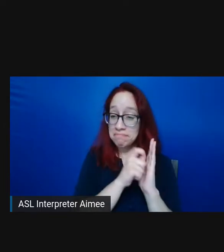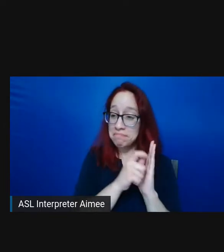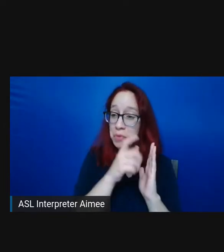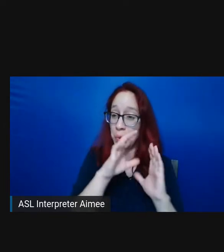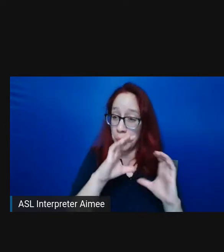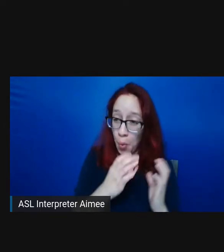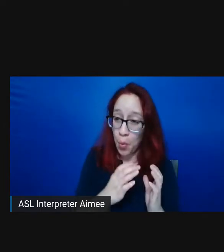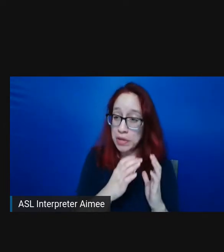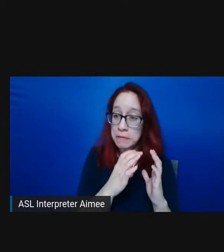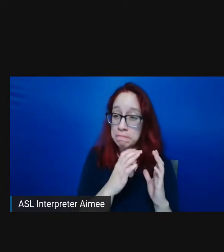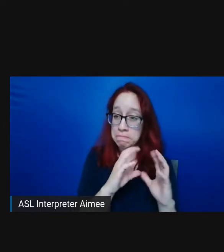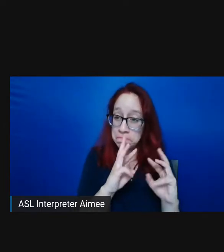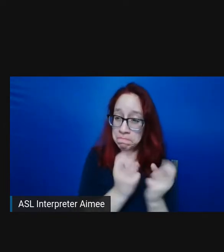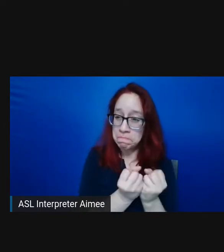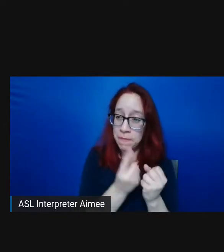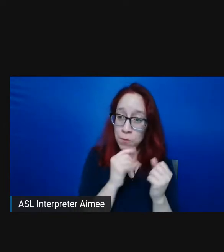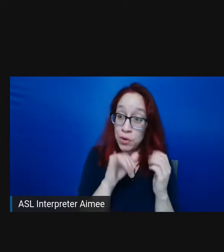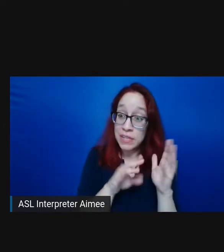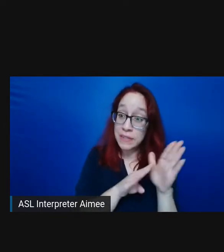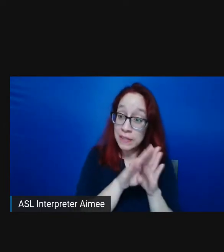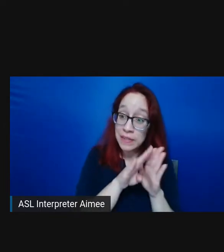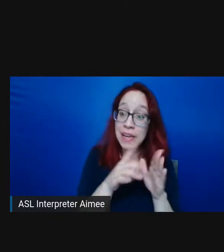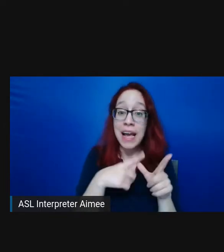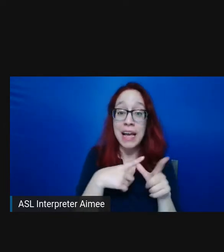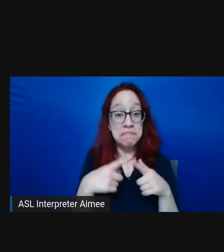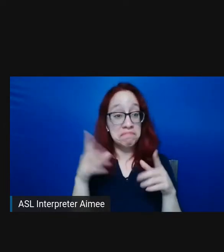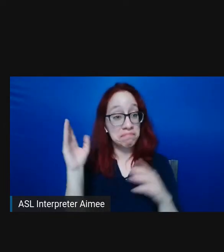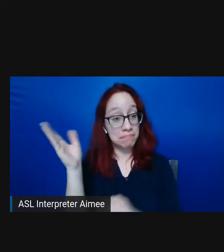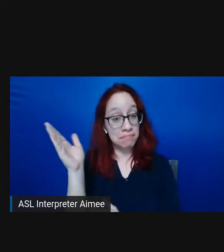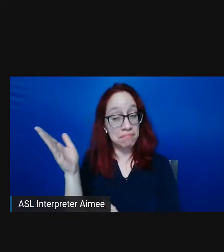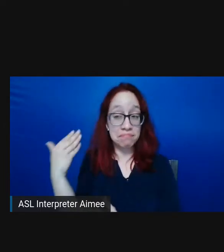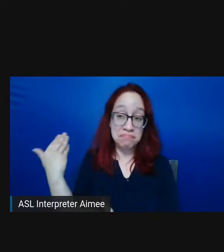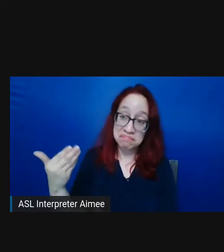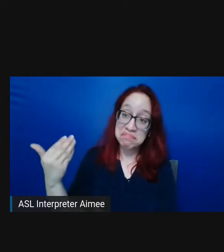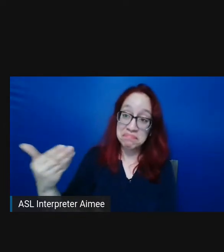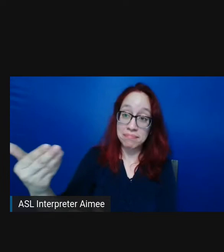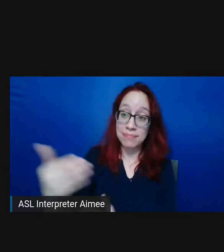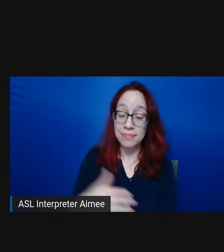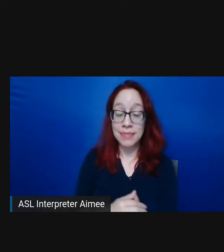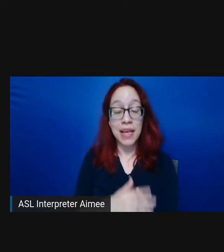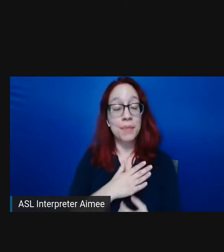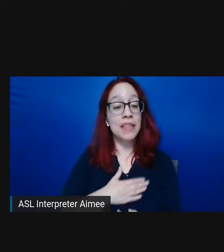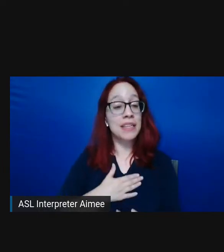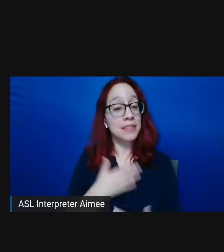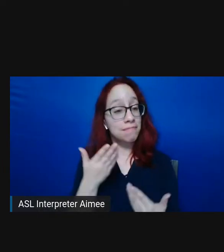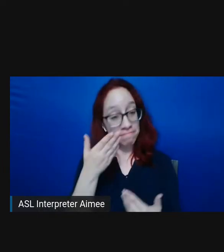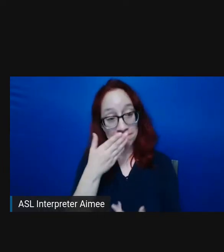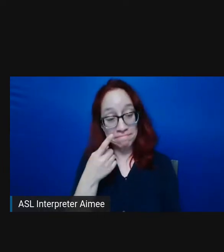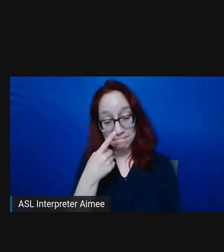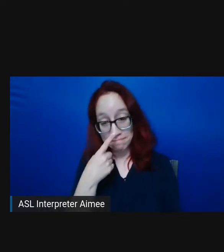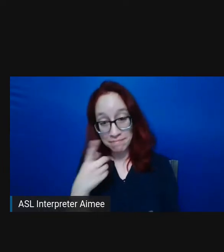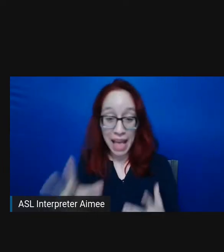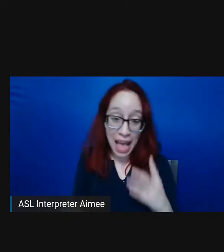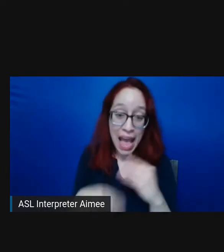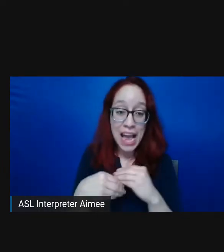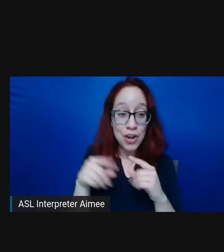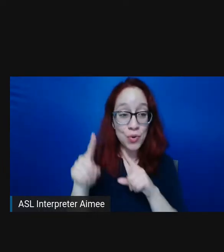for developers, which he presents on a regular basis. Please feel free to add your questions in the Q&A tab next